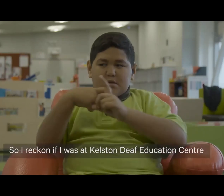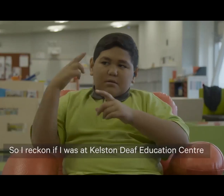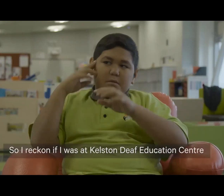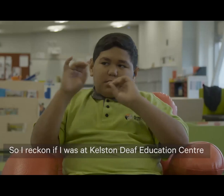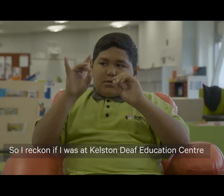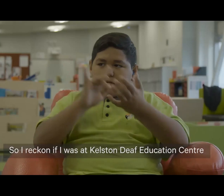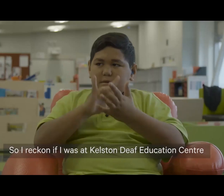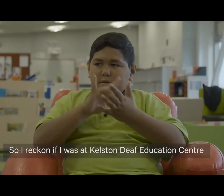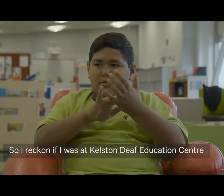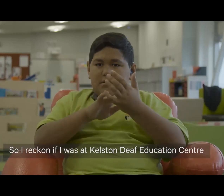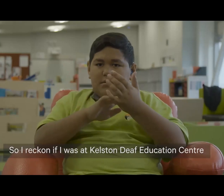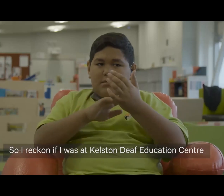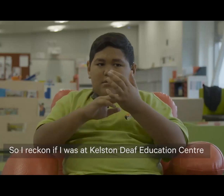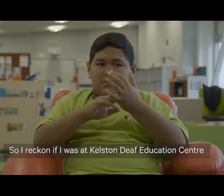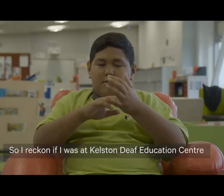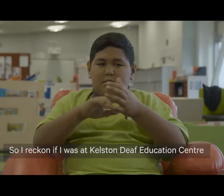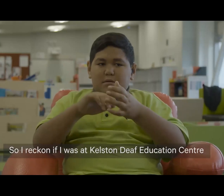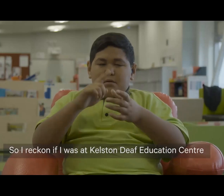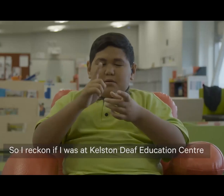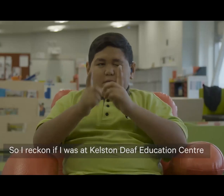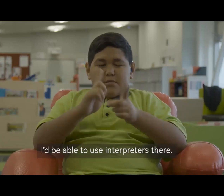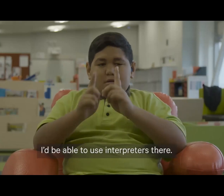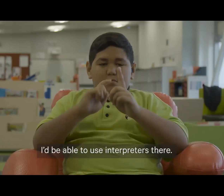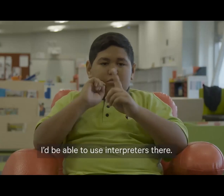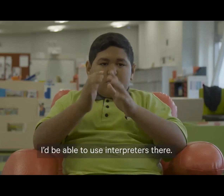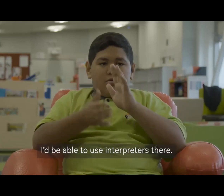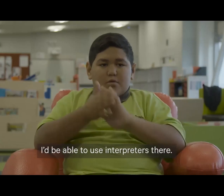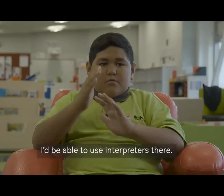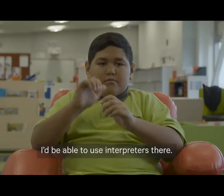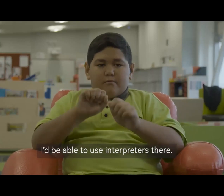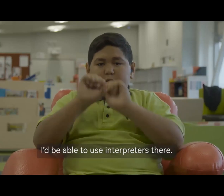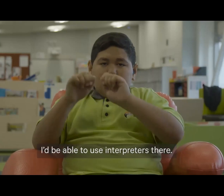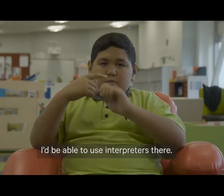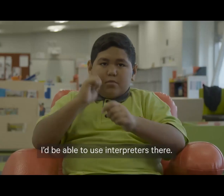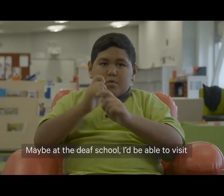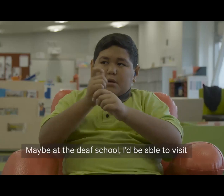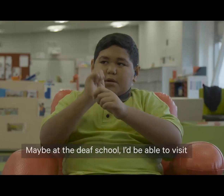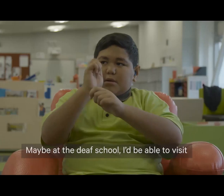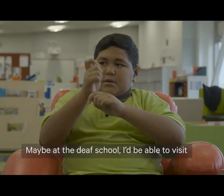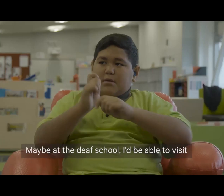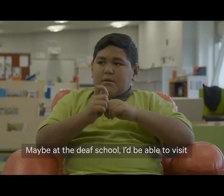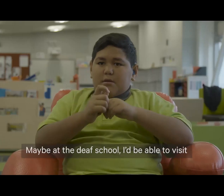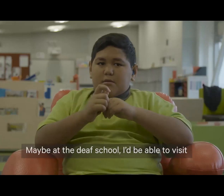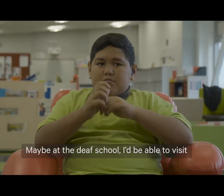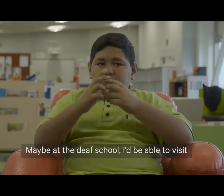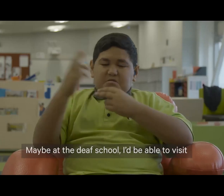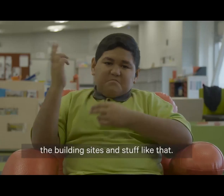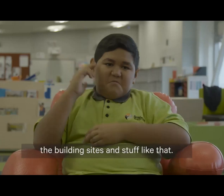I reckon if I was at Kelston Deaf Education Centre, I'd be able to use interpreters there. Maybe with a deaf school I'd be able to go visit